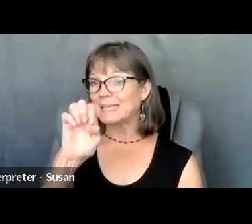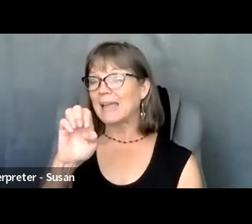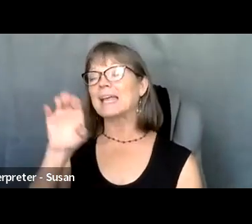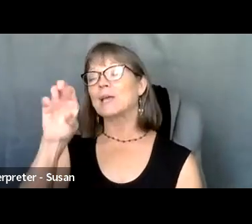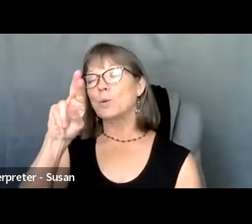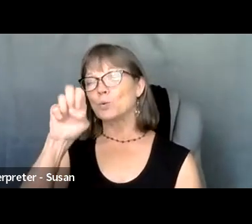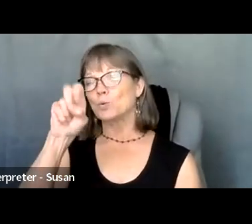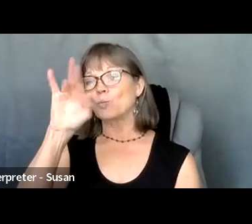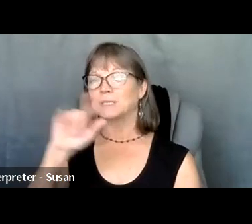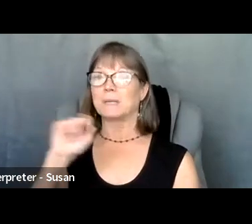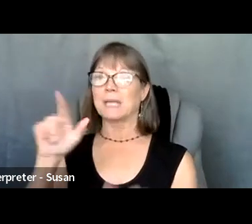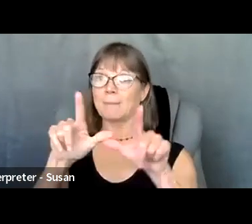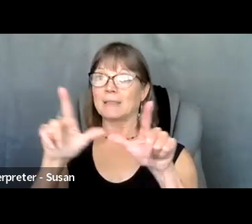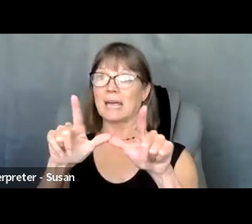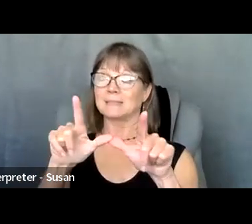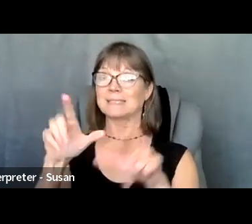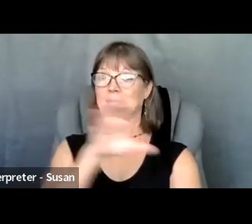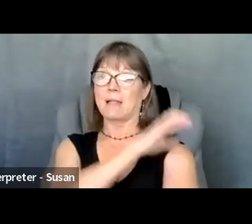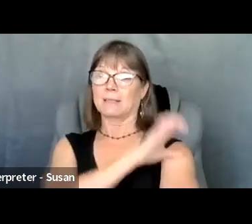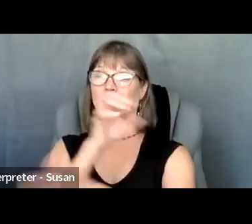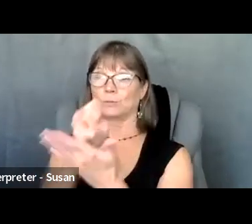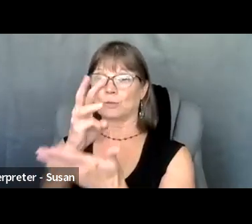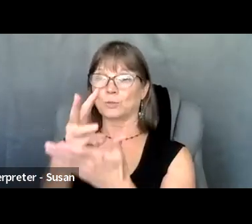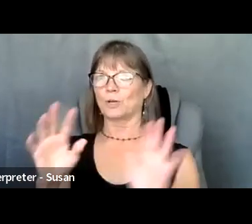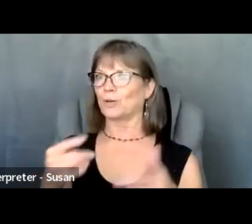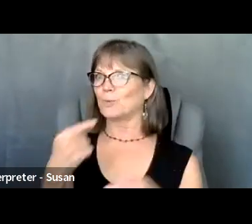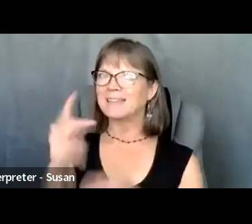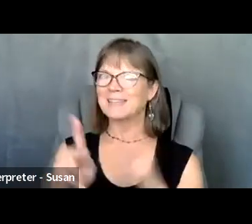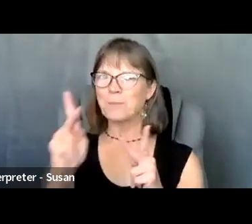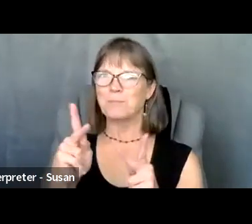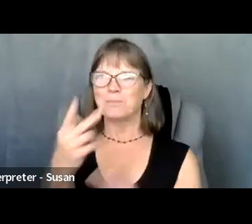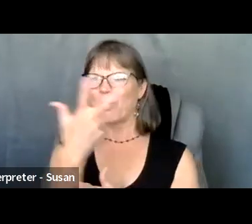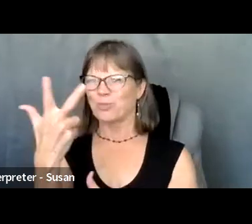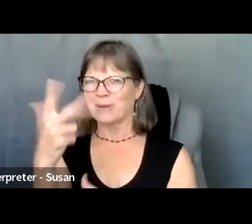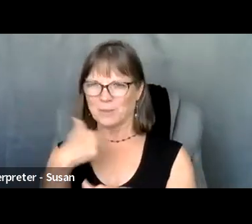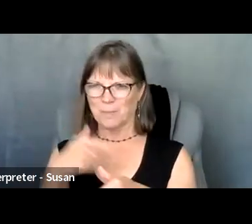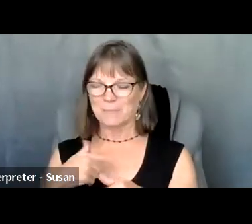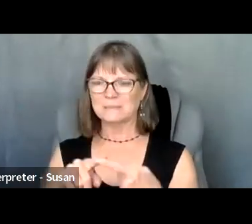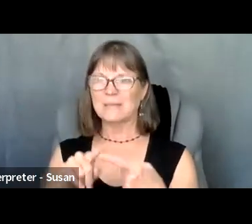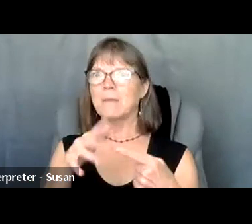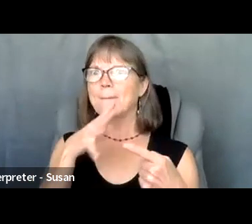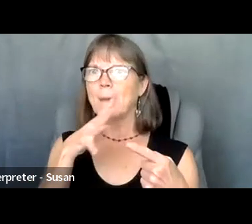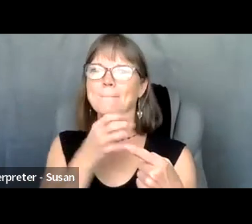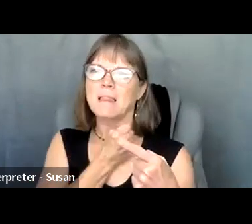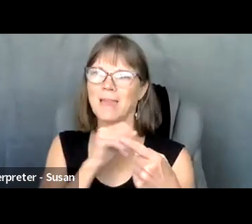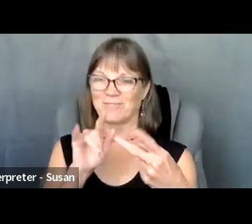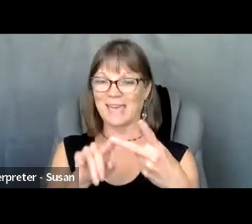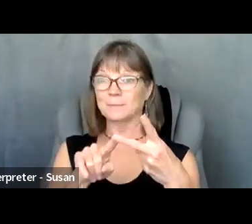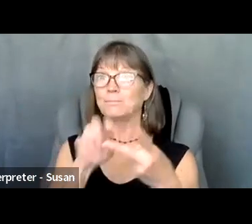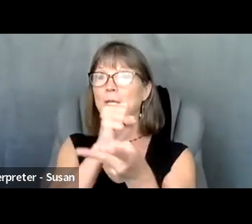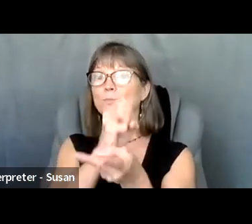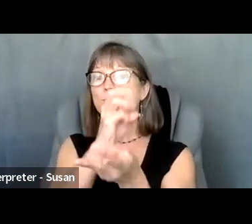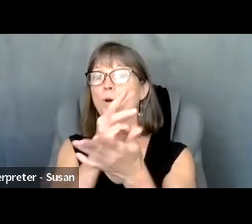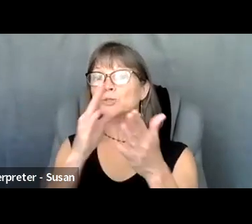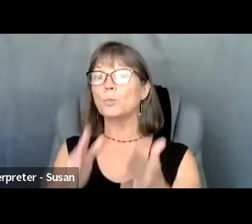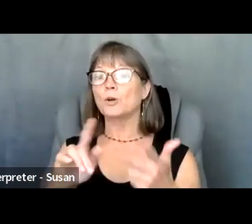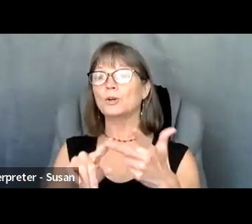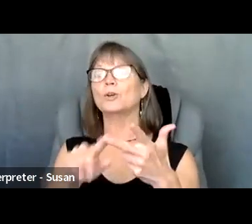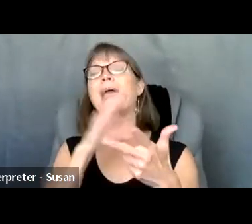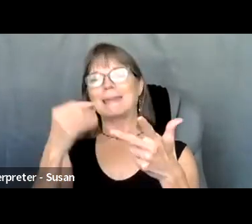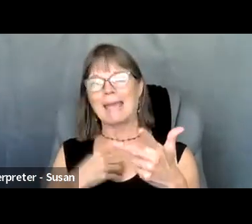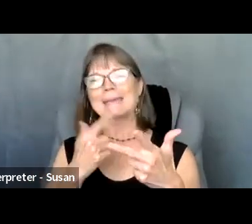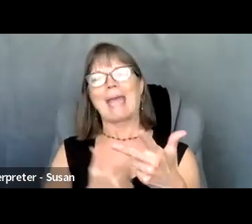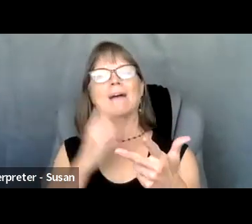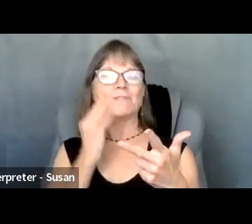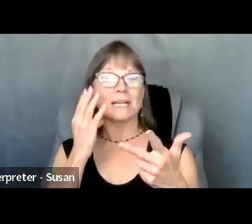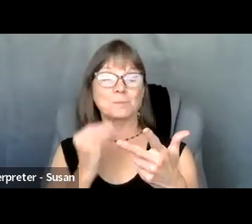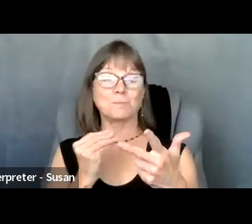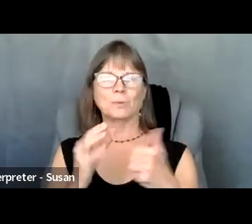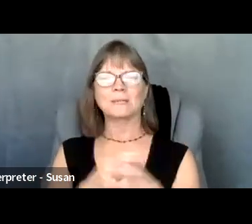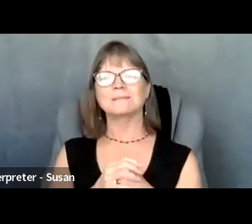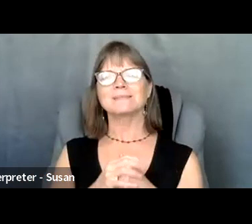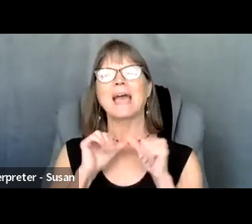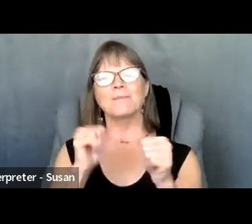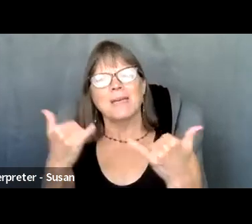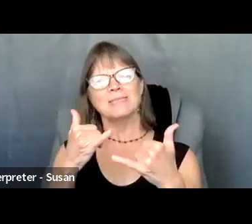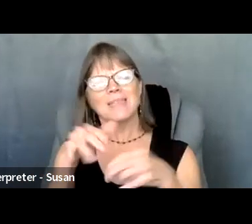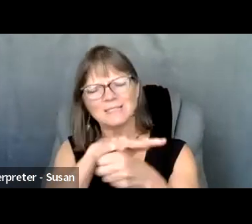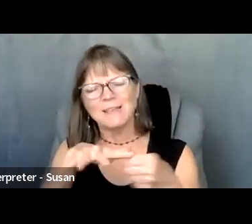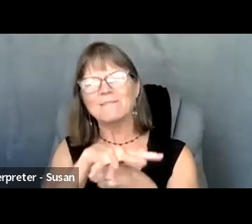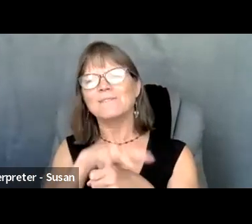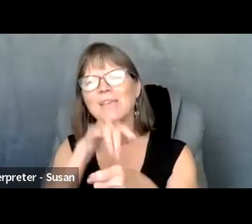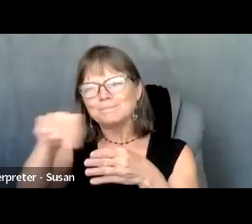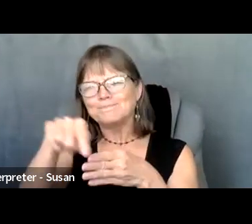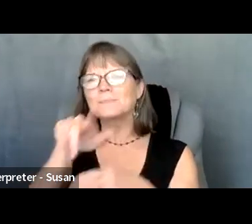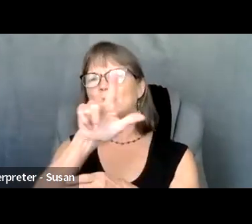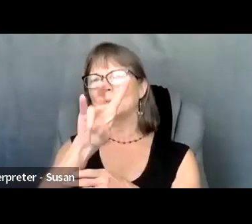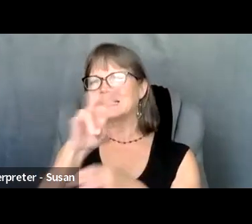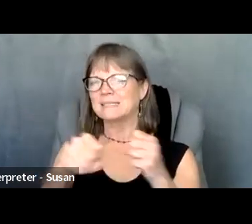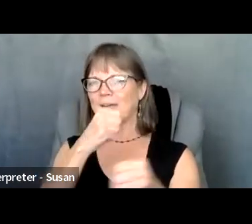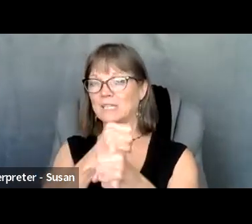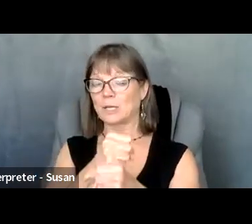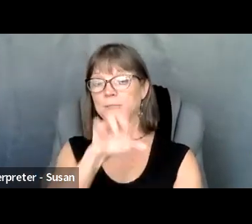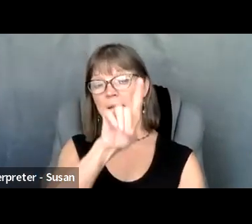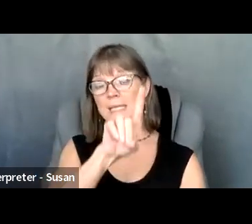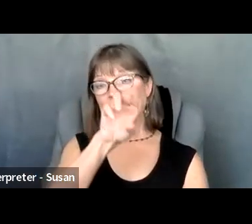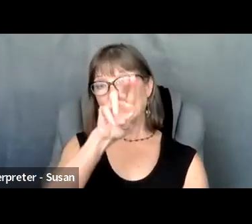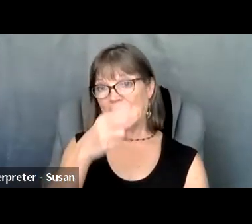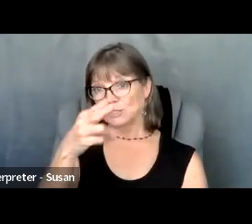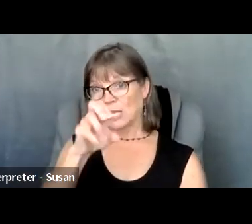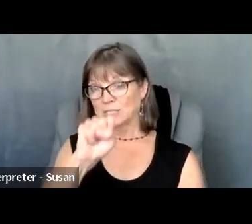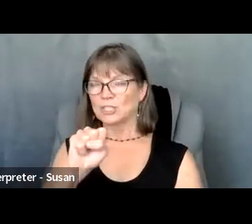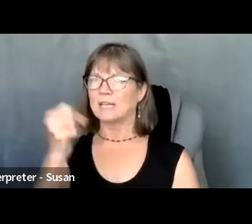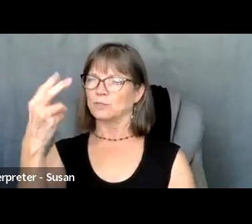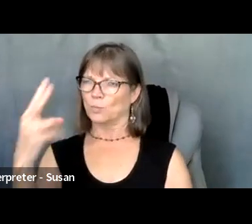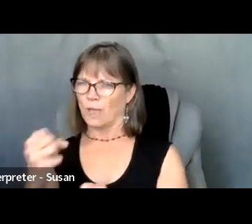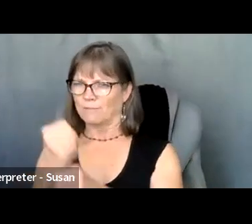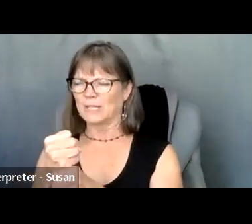Kelly Crosbie (she/her): I always tell folks three things about myself. I am a mom because I love being mom. It's really cool. I am a social worker, and I am a person with lived experience. I've been in this field for about twenty seven years. I've been at Dhhs for about twelve, most of those spent in Medicaid, so that's my second family and myself.